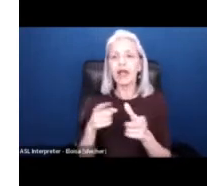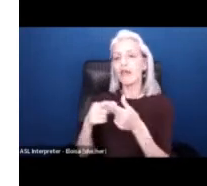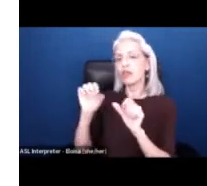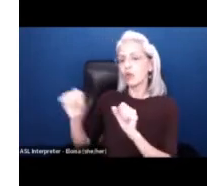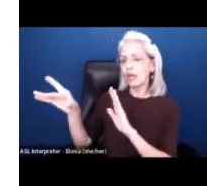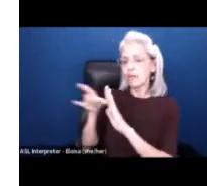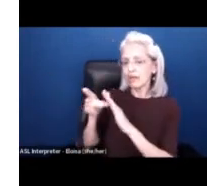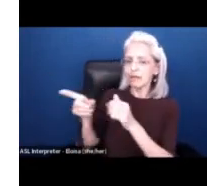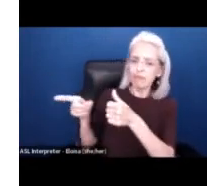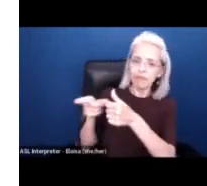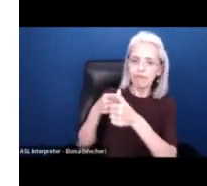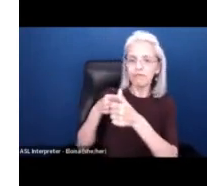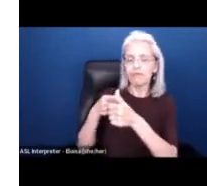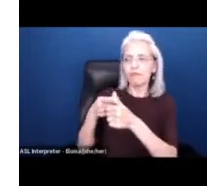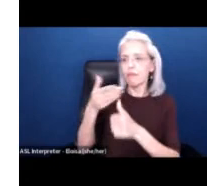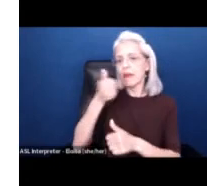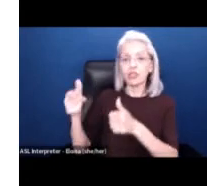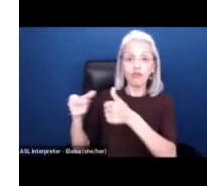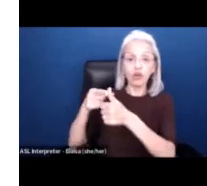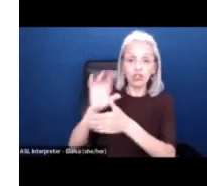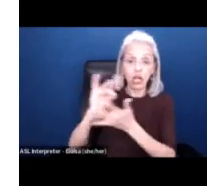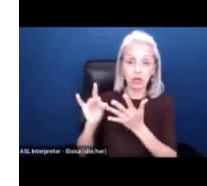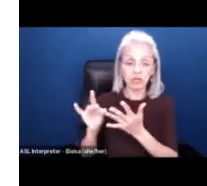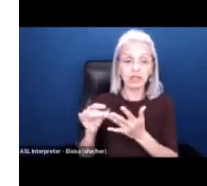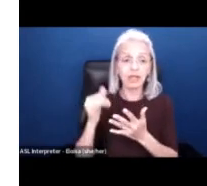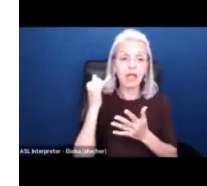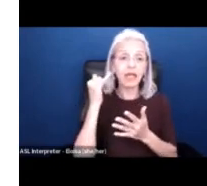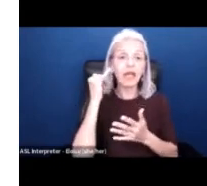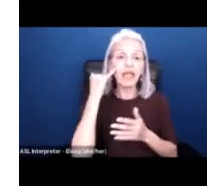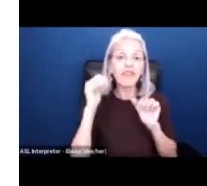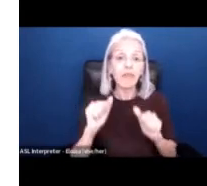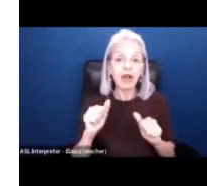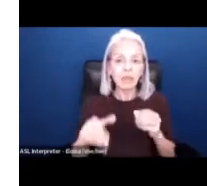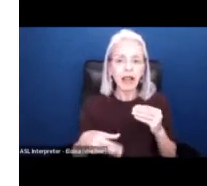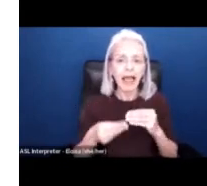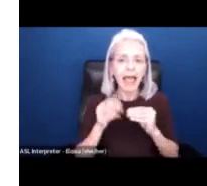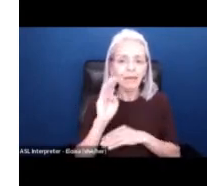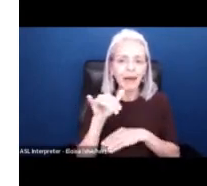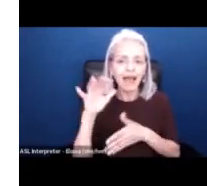agent when possible advice subtraction first. There, I like